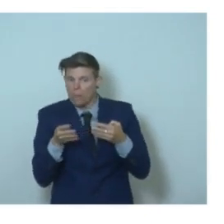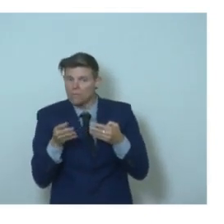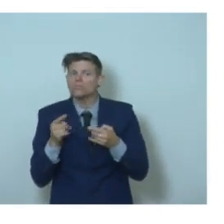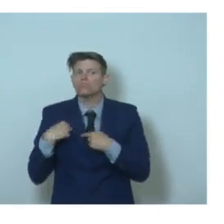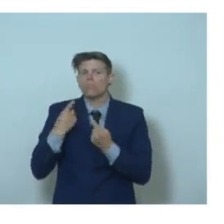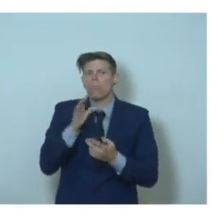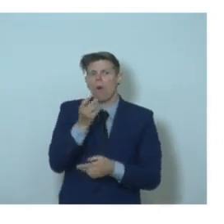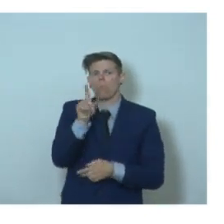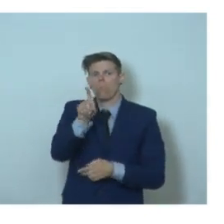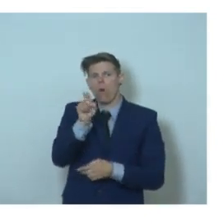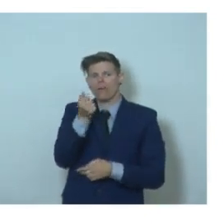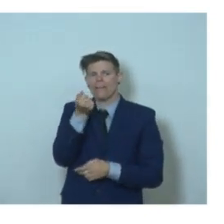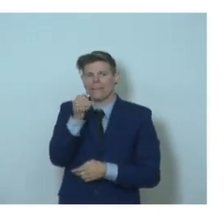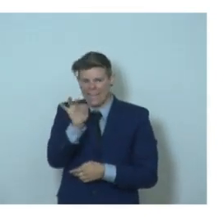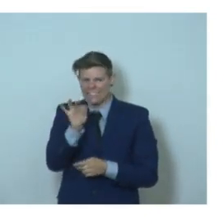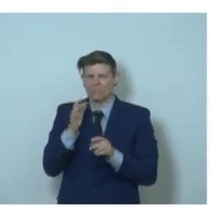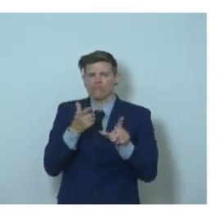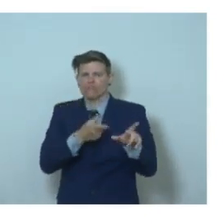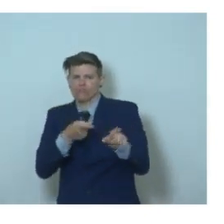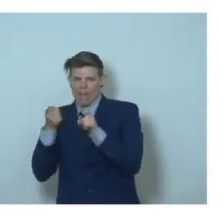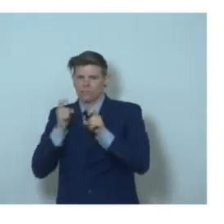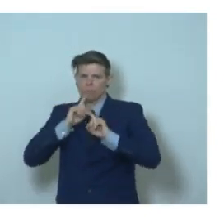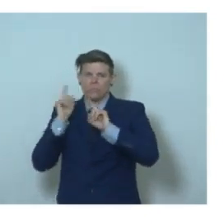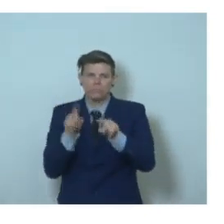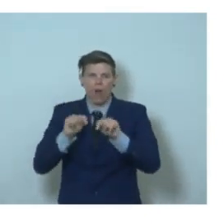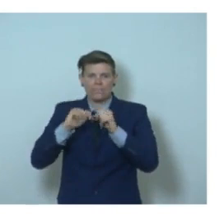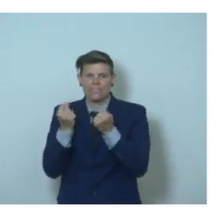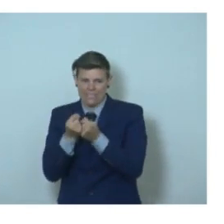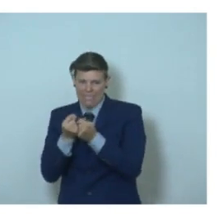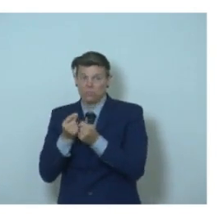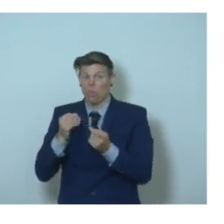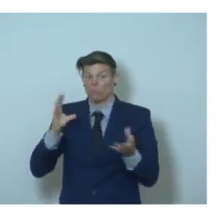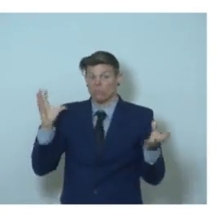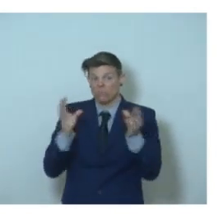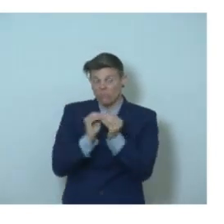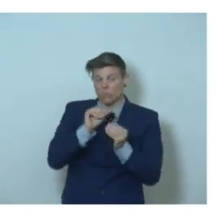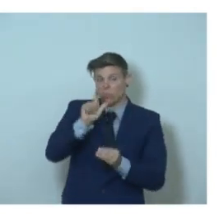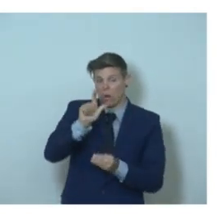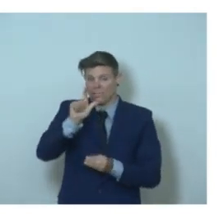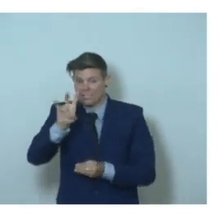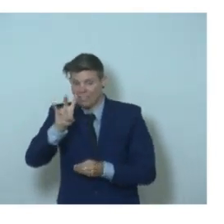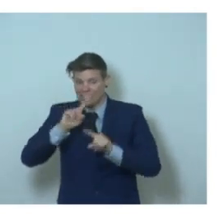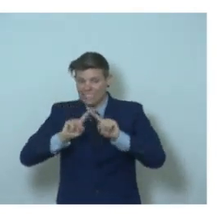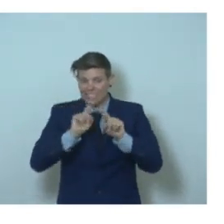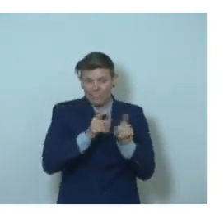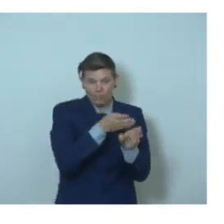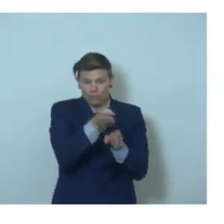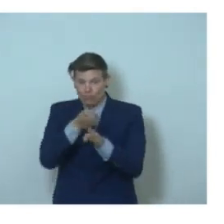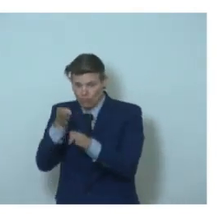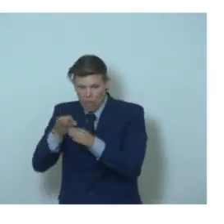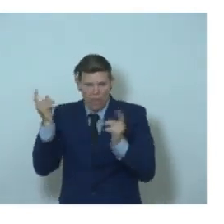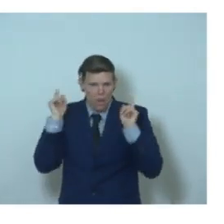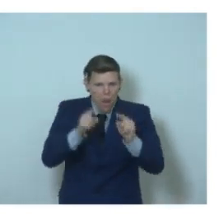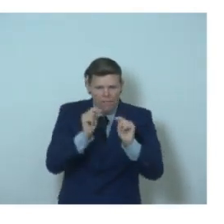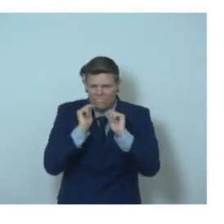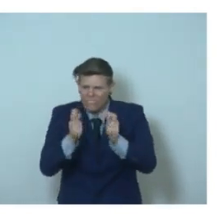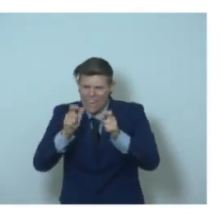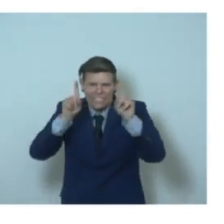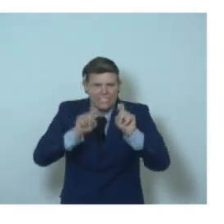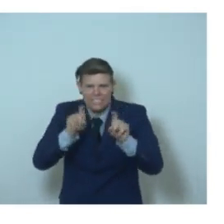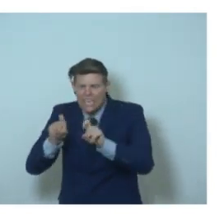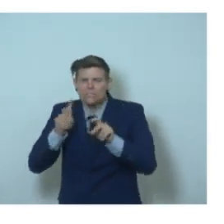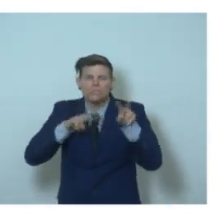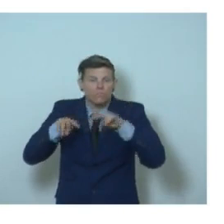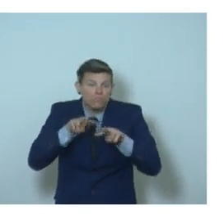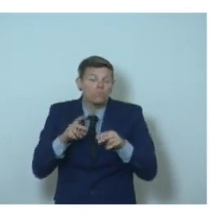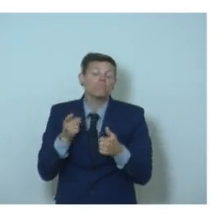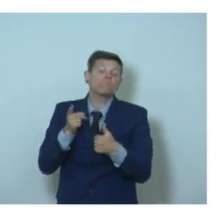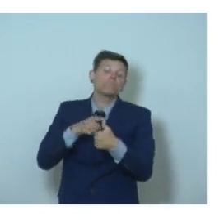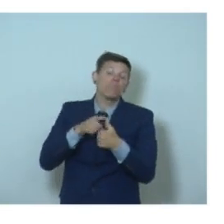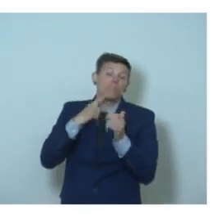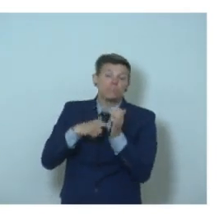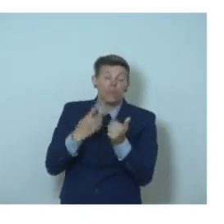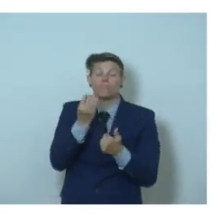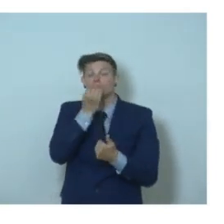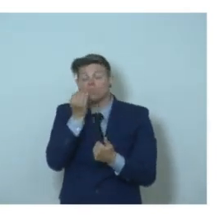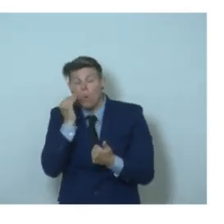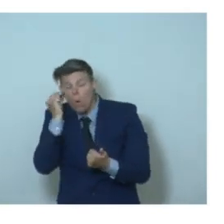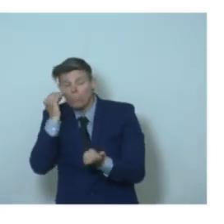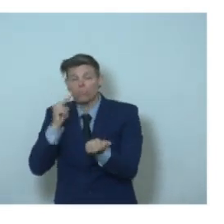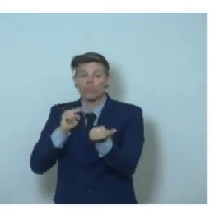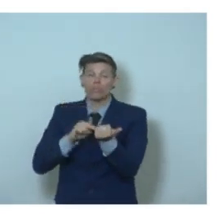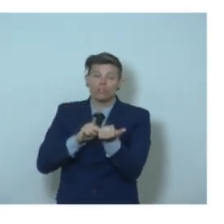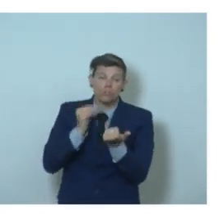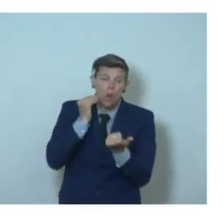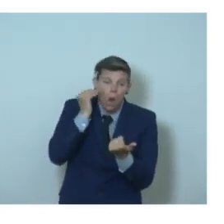WE’VE BEEN DOING THIS SINCE MAY 11TH WHEN THE STATE BEGAN TO OPEN UP SINCE THEN WE’VE HAD A HUNDRED AND NINETEEN RAPID RESPONSES IN 27 DIFFERENT INDUSTRIES OR BUSINESSES AND